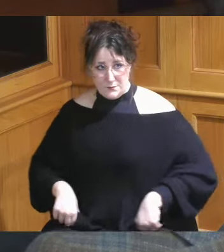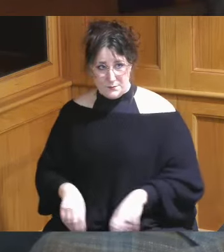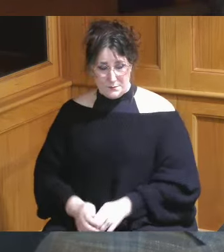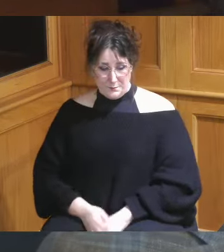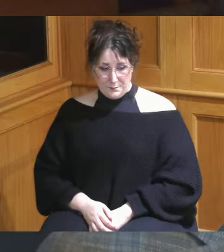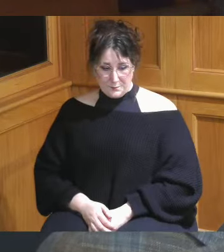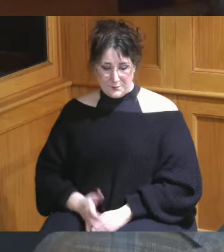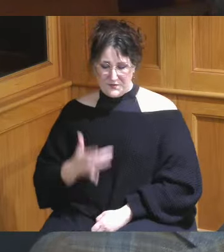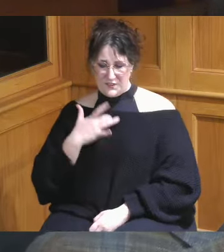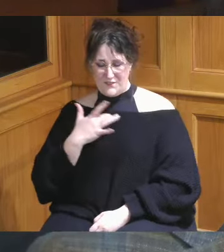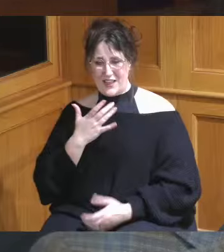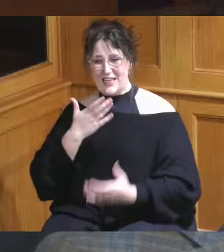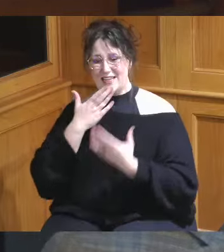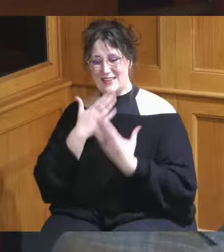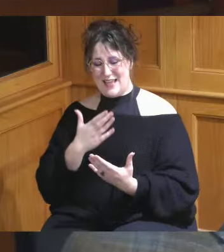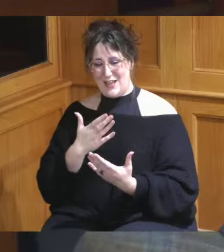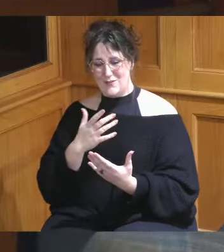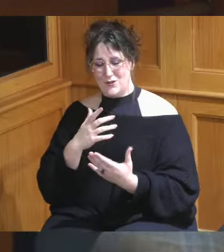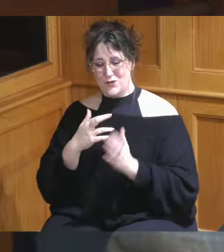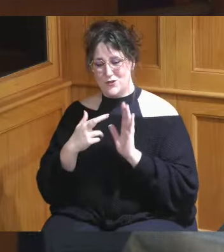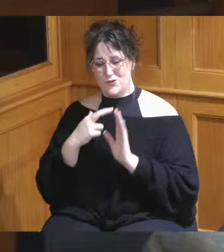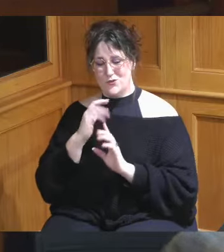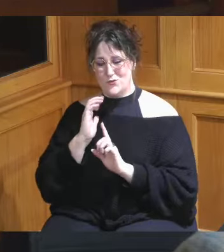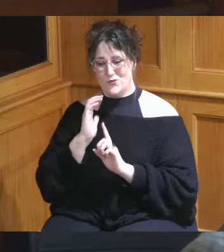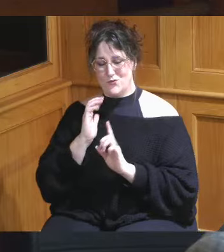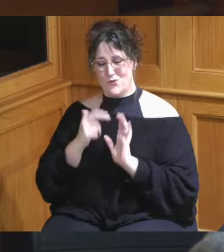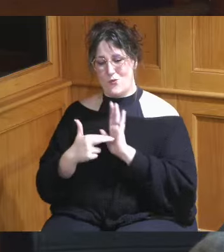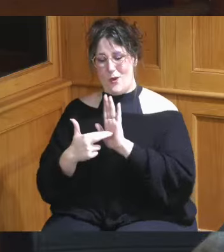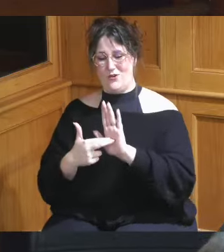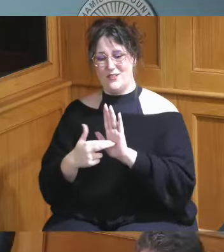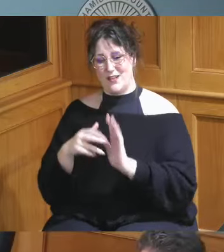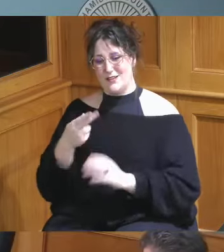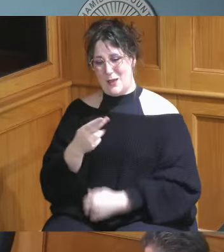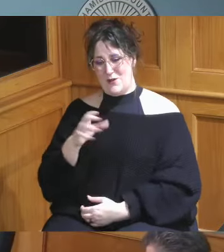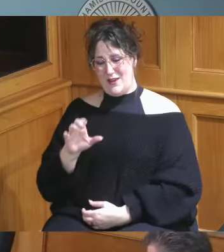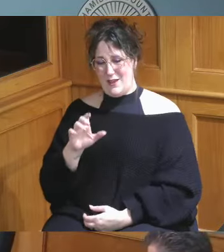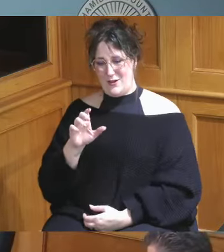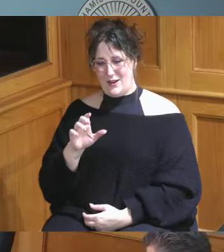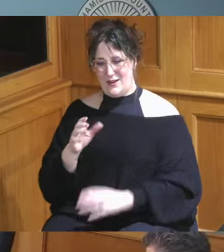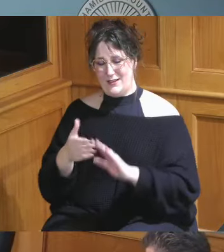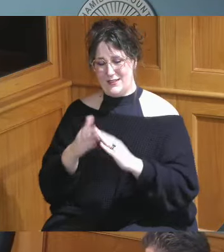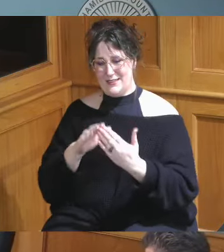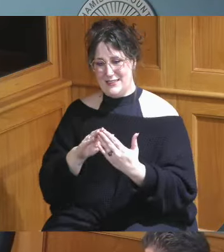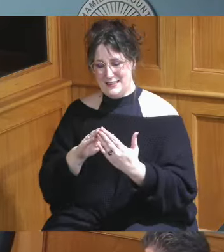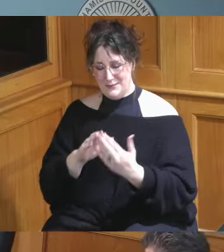thankful to represent Hamilton County citizens. Thank you. Thank you. I too want to start with the